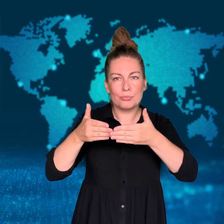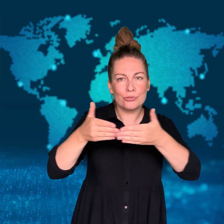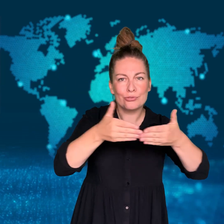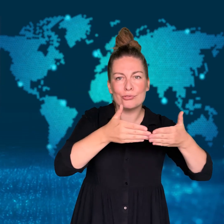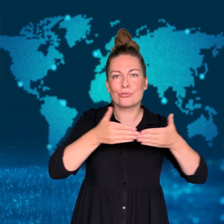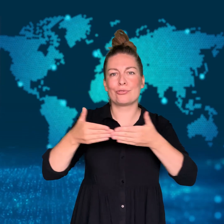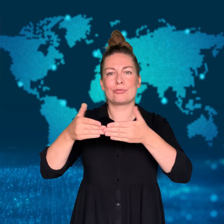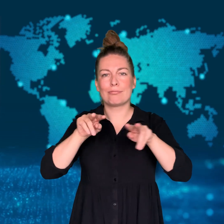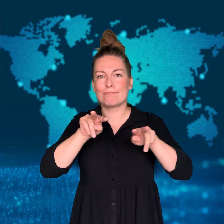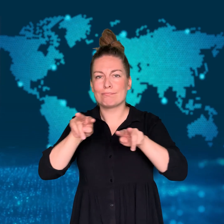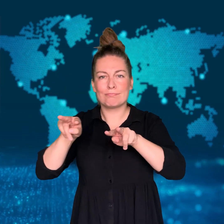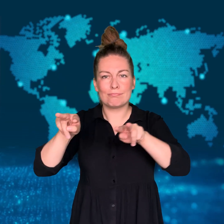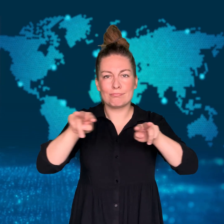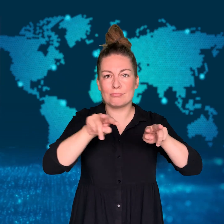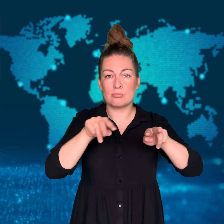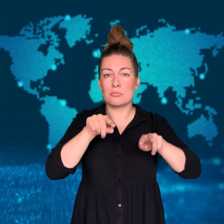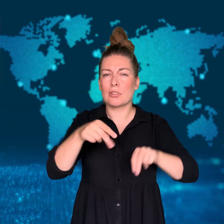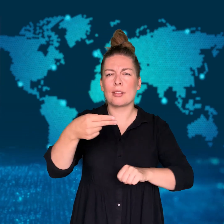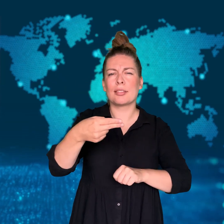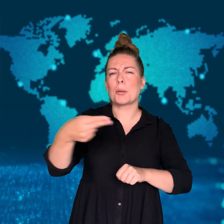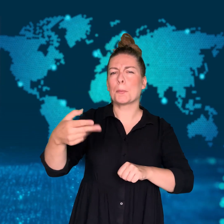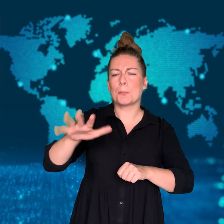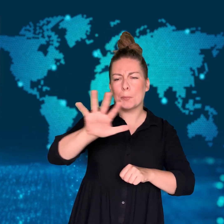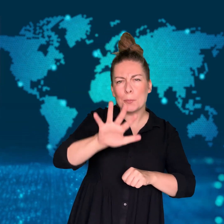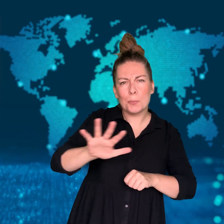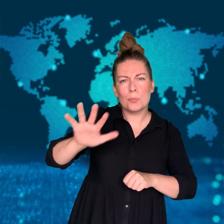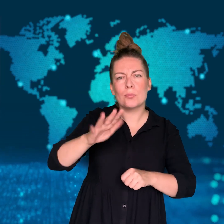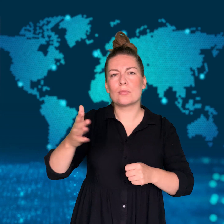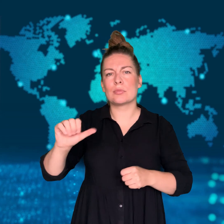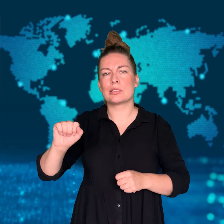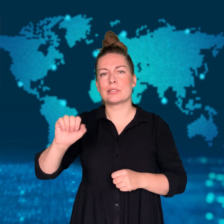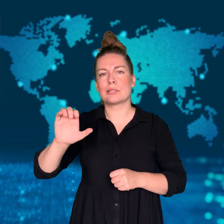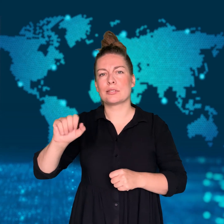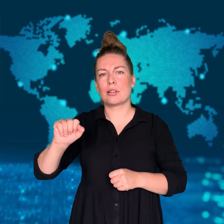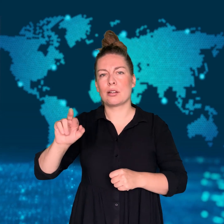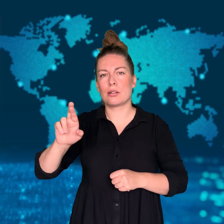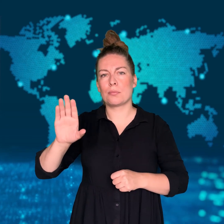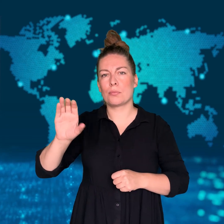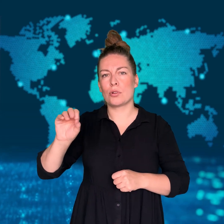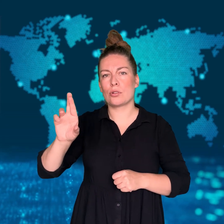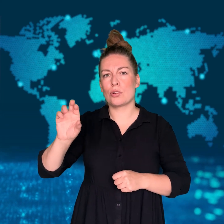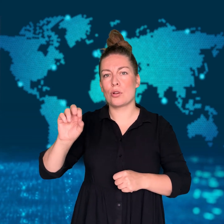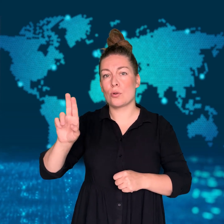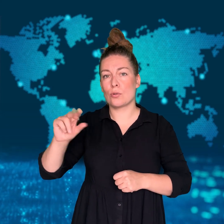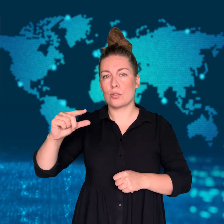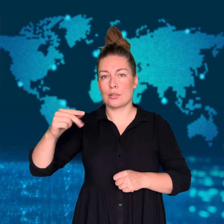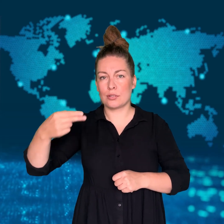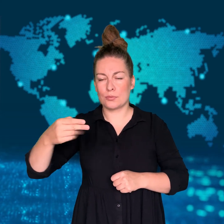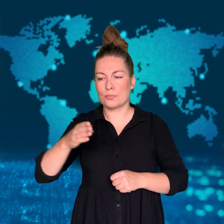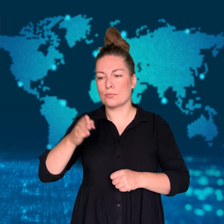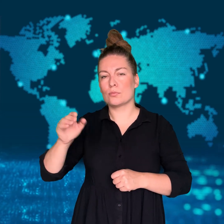is a triangle-shaped chain of reefs that are fished by the Filippinos.